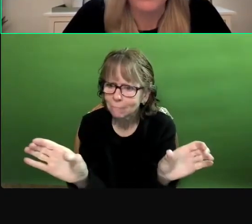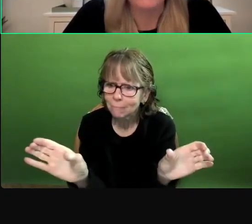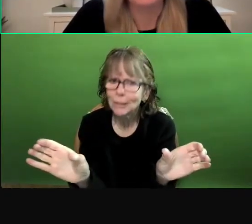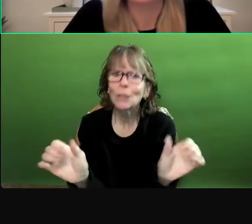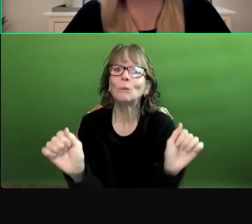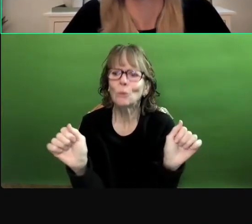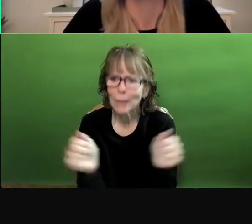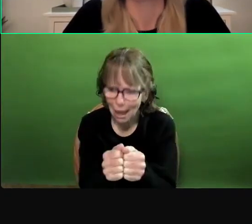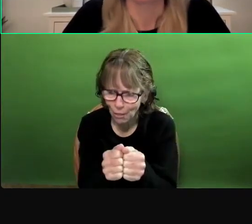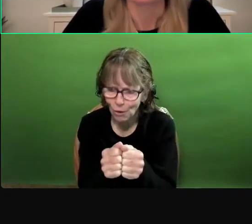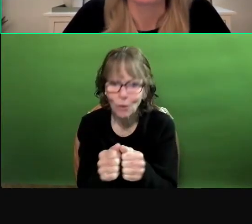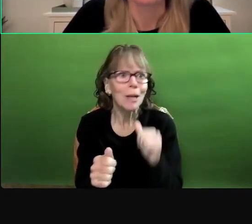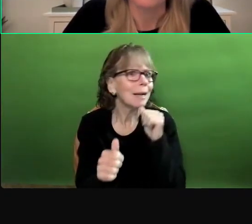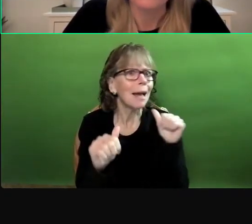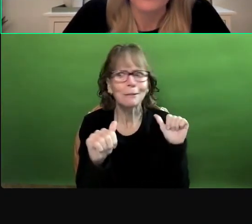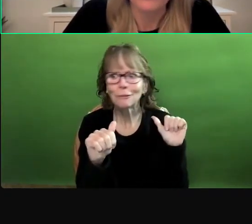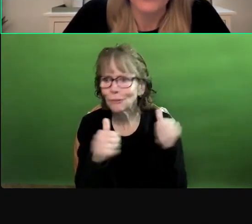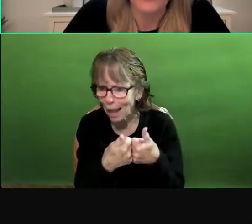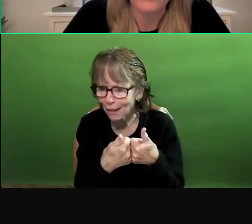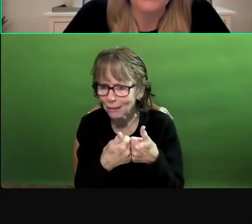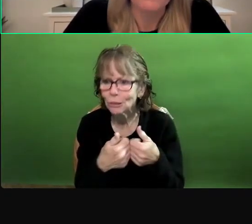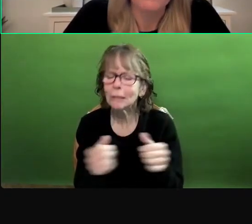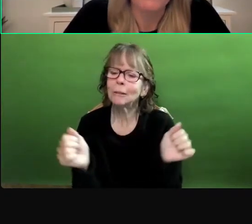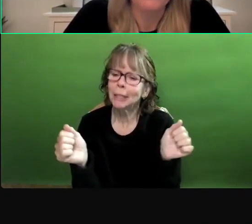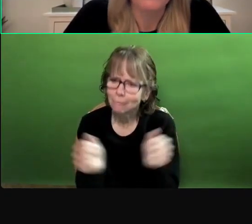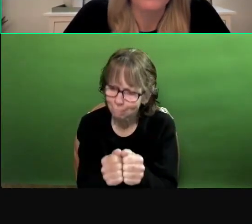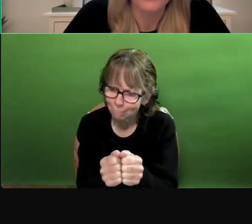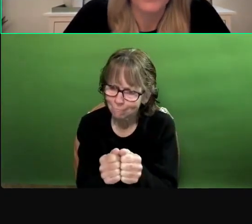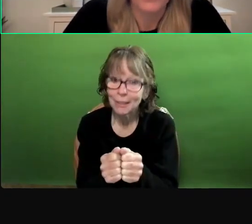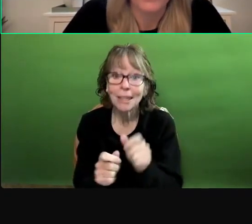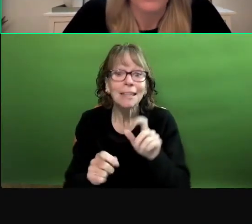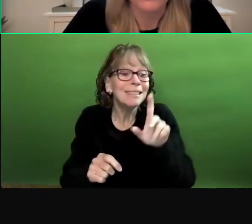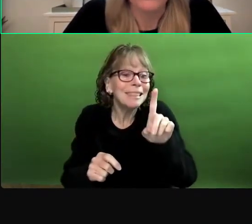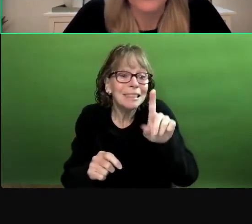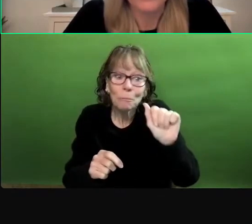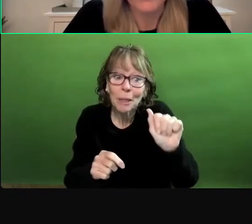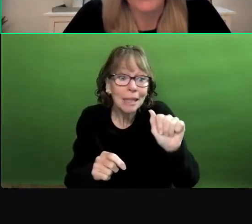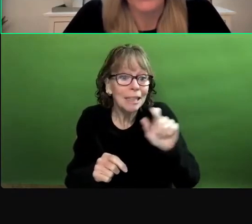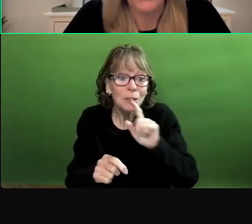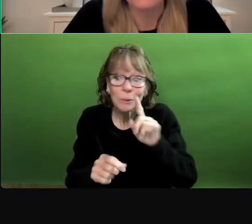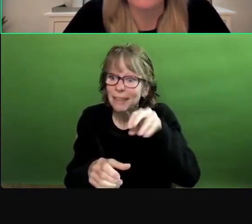But people with disabilities are part of all of our communities. And so disability has an